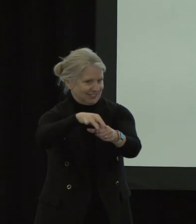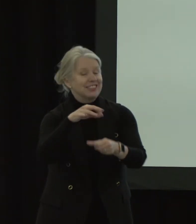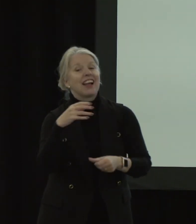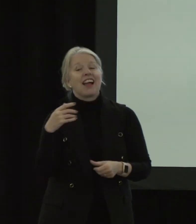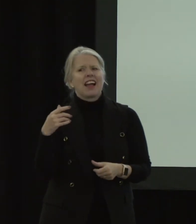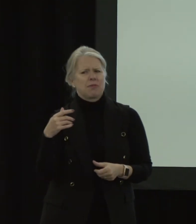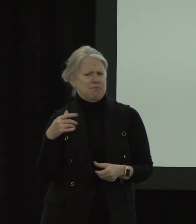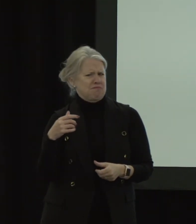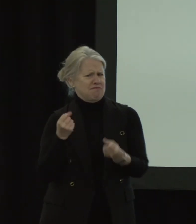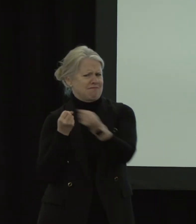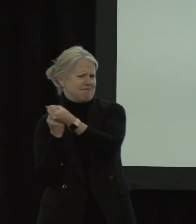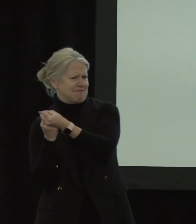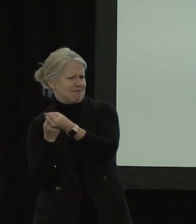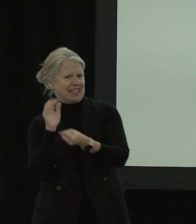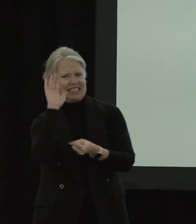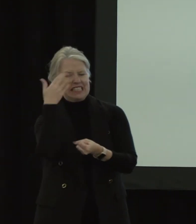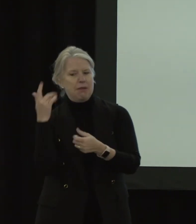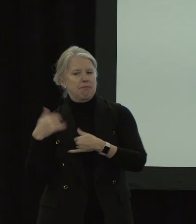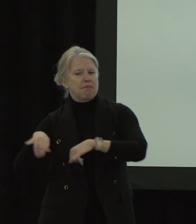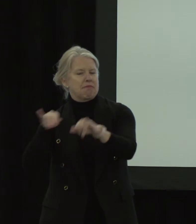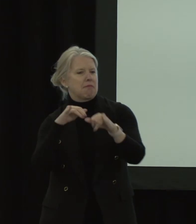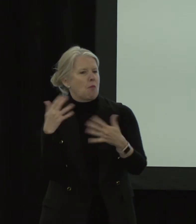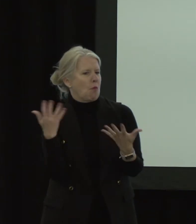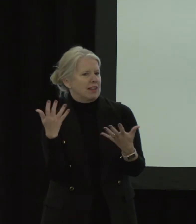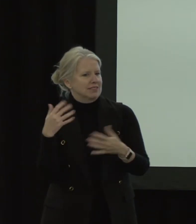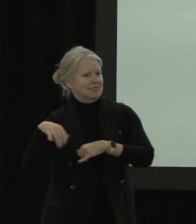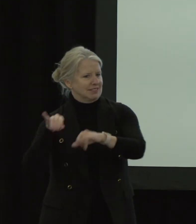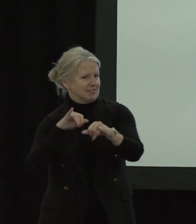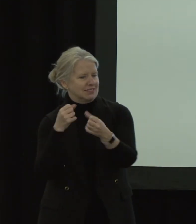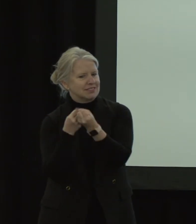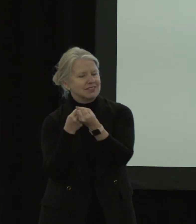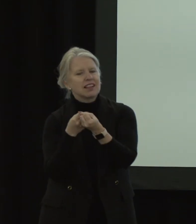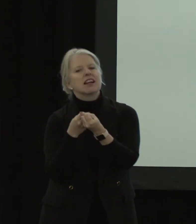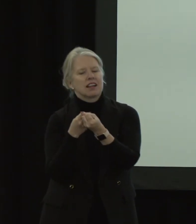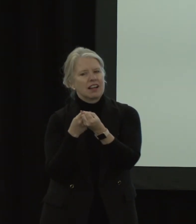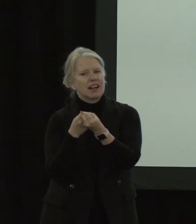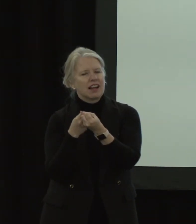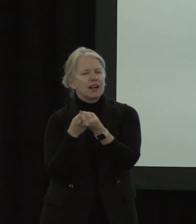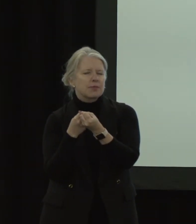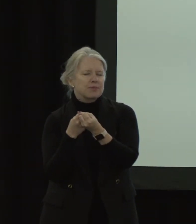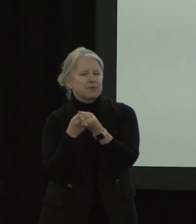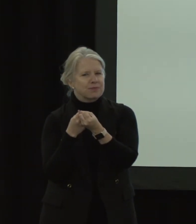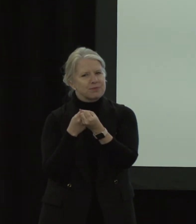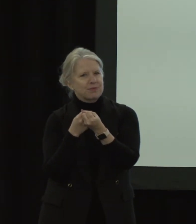seem to have one thing in common. They they seem to parrot something that goes like this: